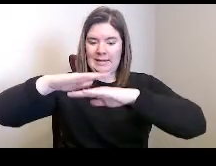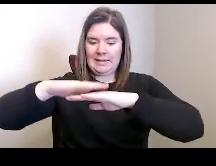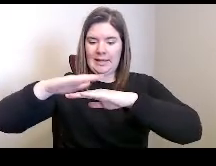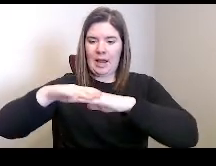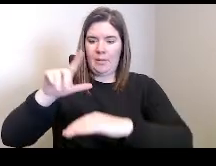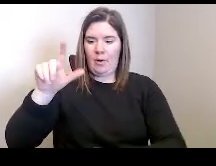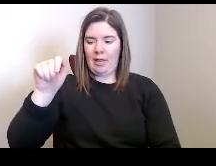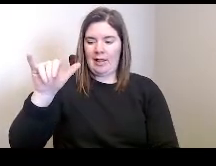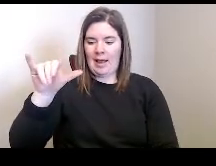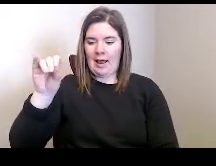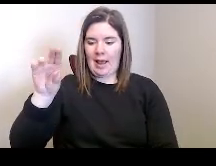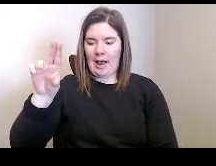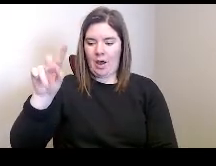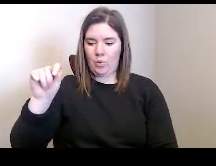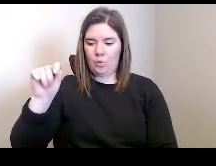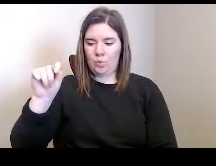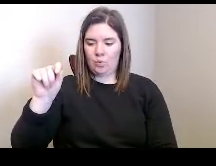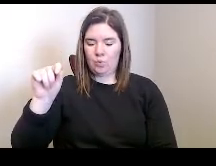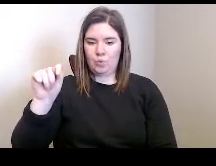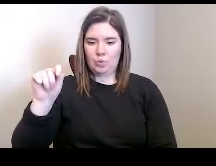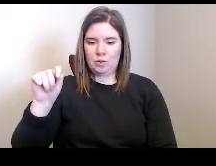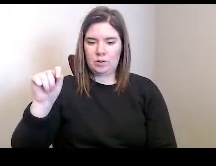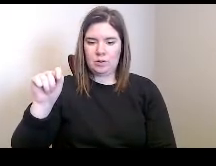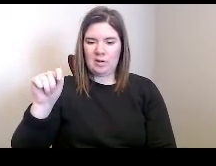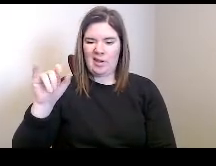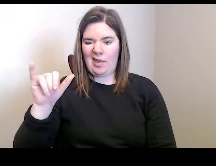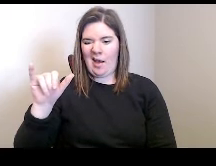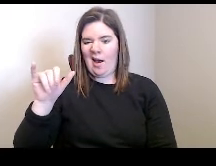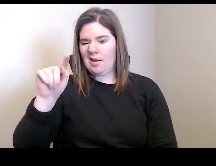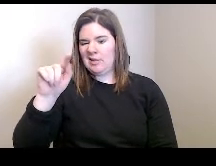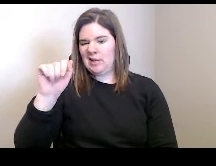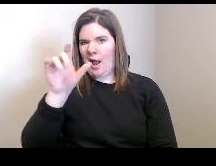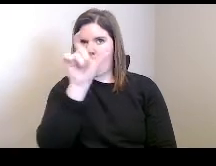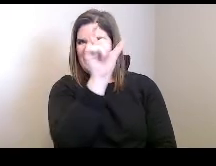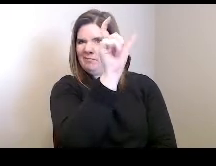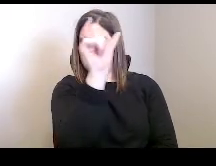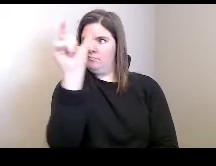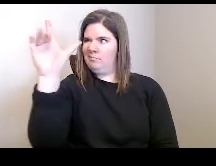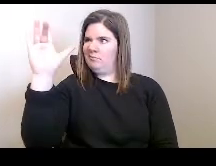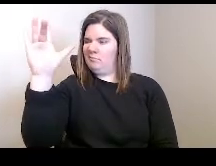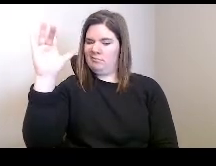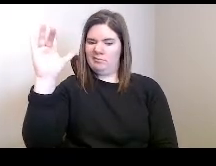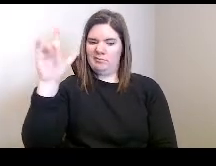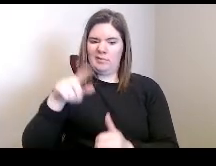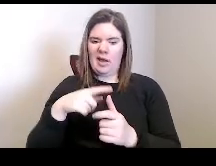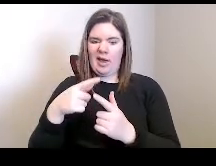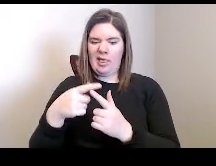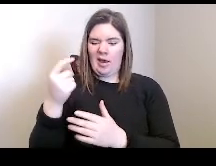It's a group, or rather, it's a tab up in the ribbon bar, and I can delete this top row.